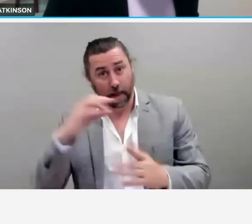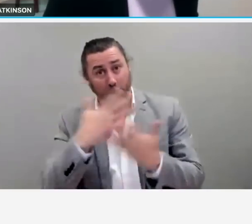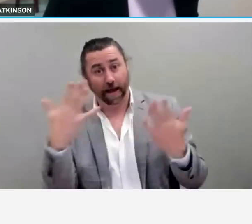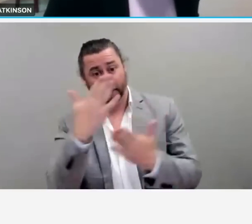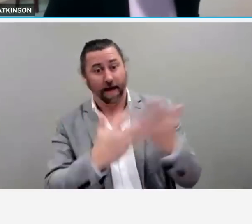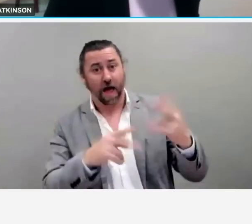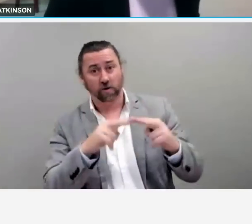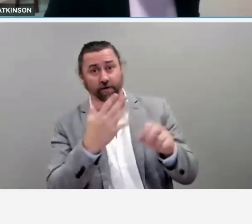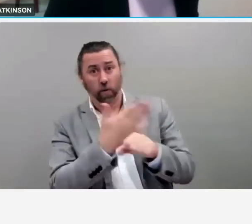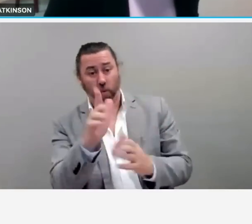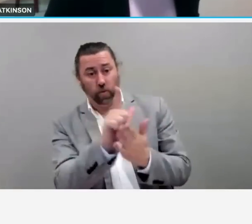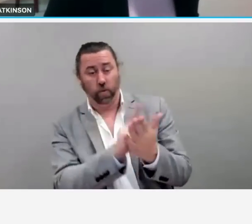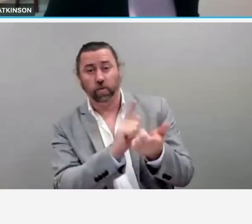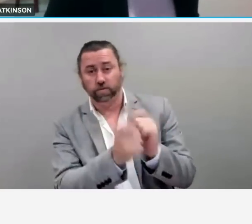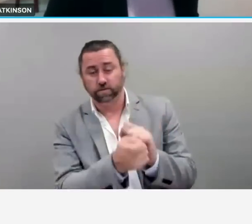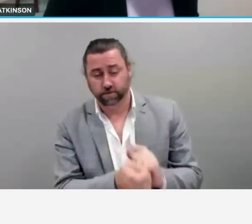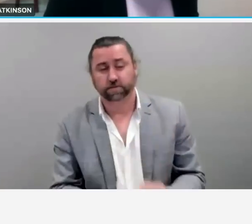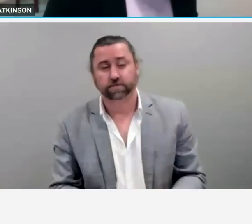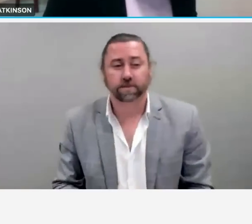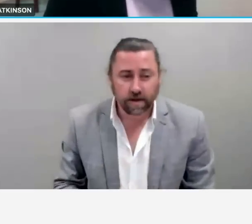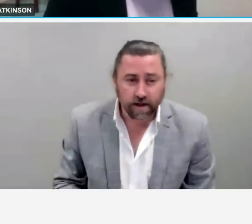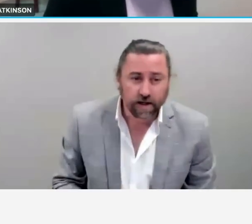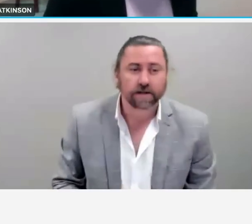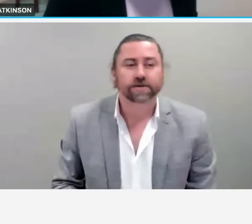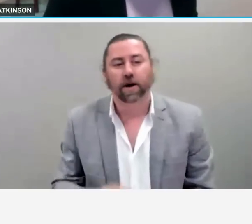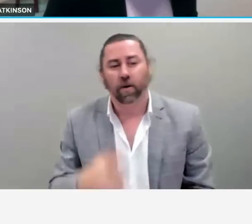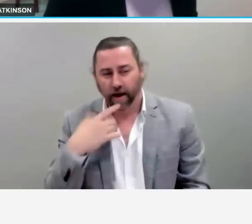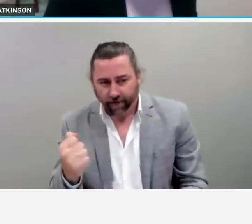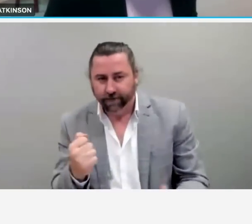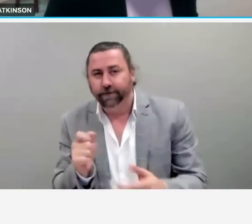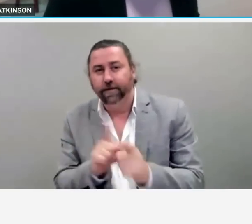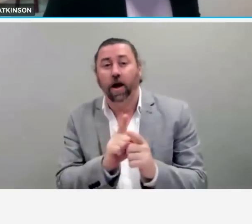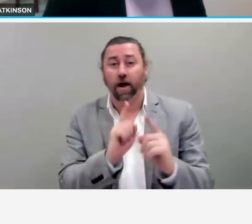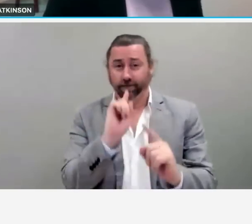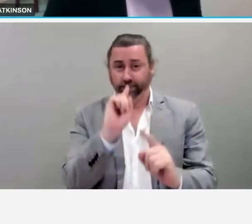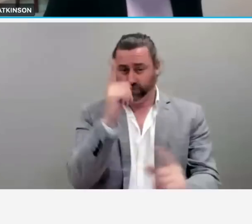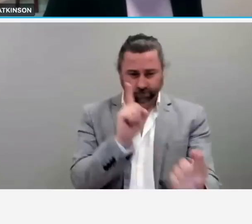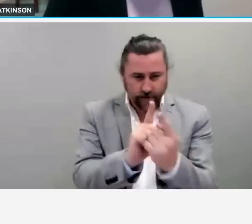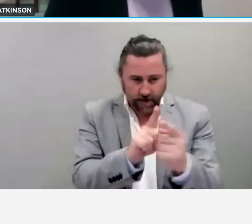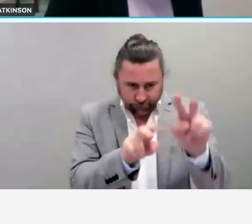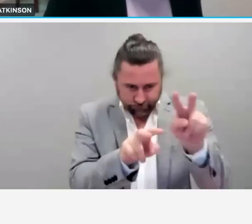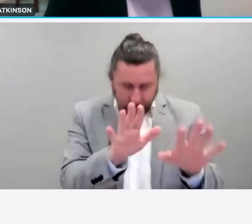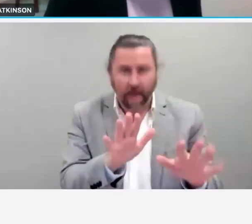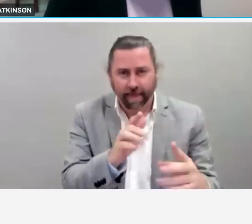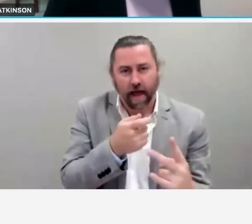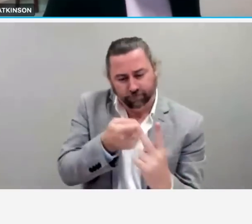Following our small scale trial of the prototype assessment tool we have a range of follow up work to do. So firstly we need to make improvements to